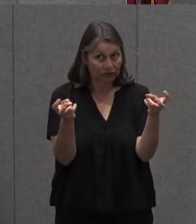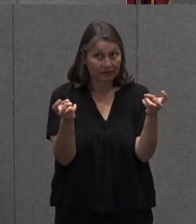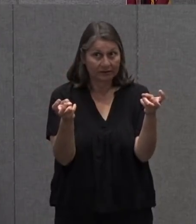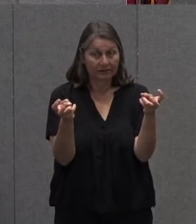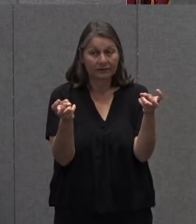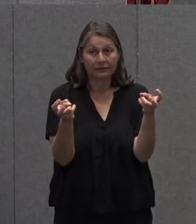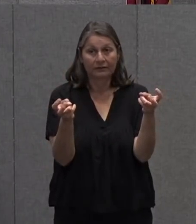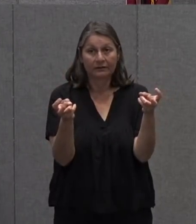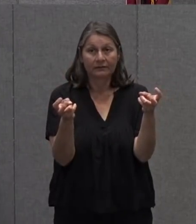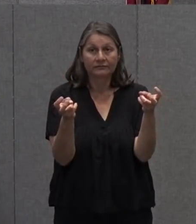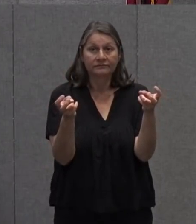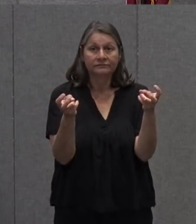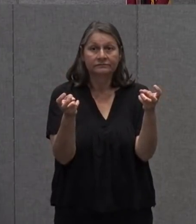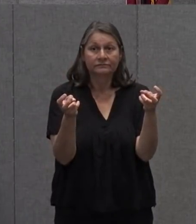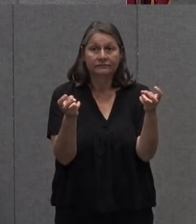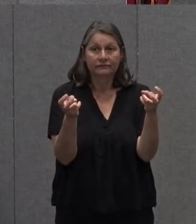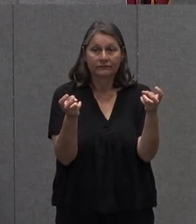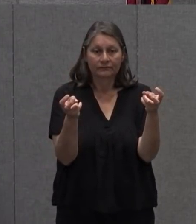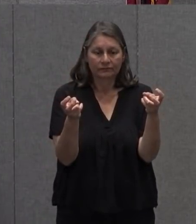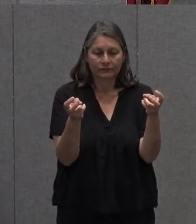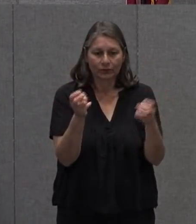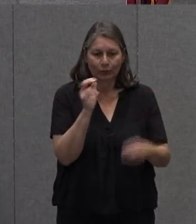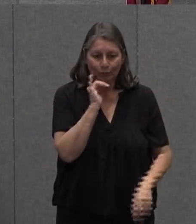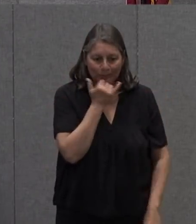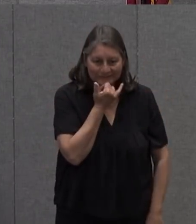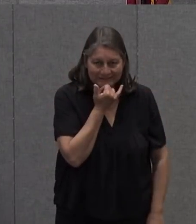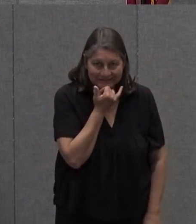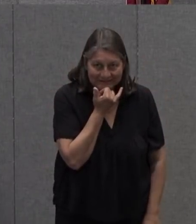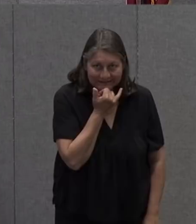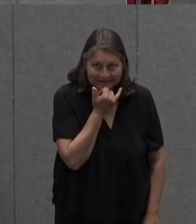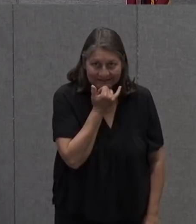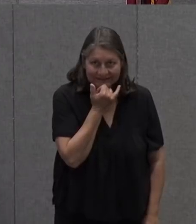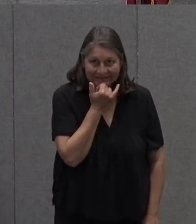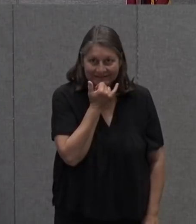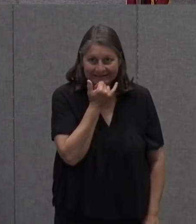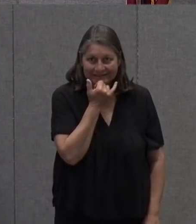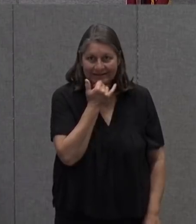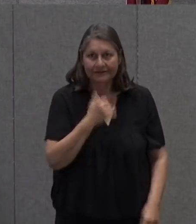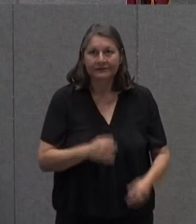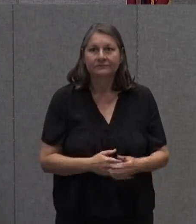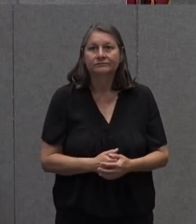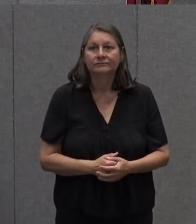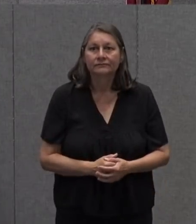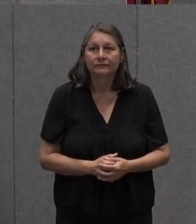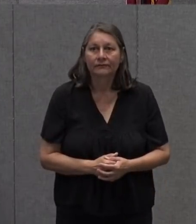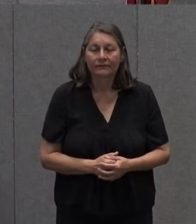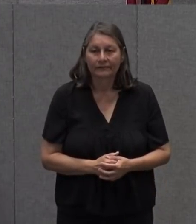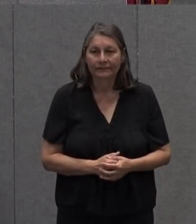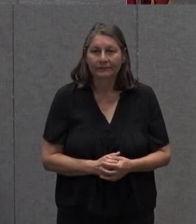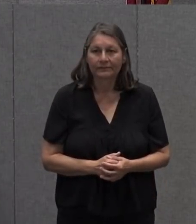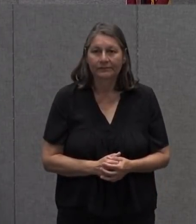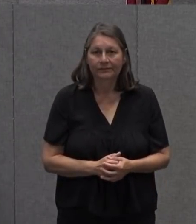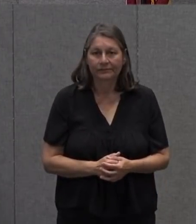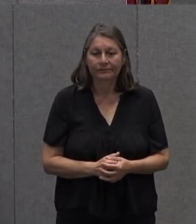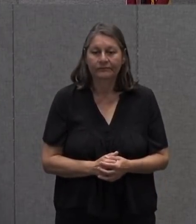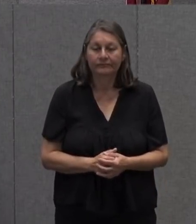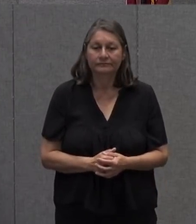That's gonna go on your line, oops. Oh, didn't stick it on the right one. Hold on, all right.